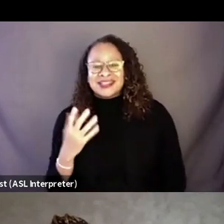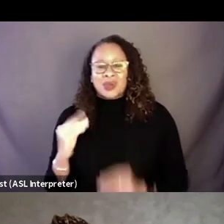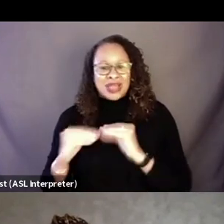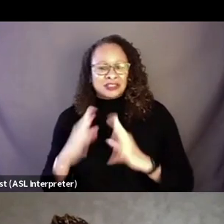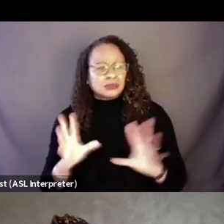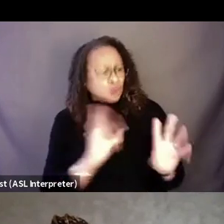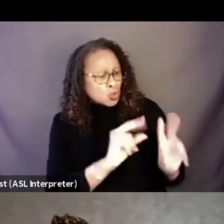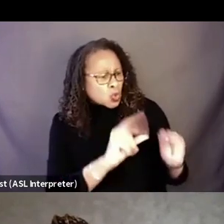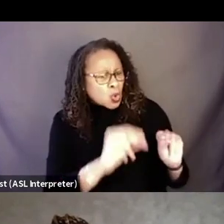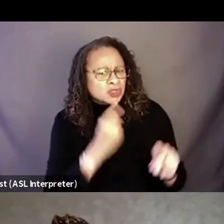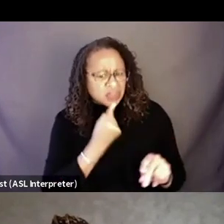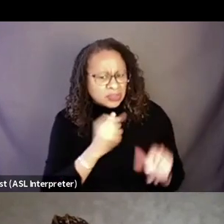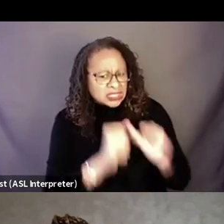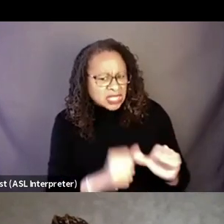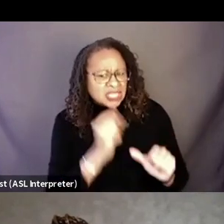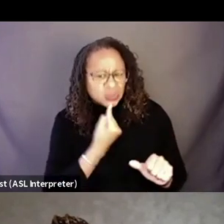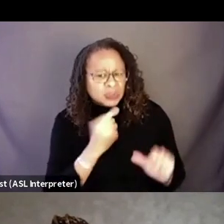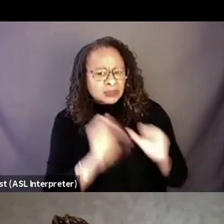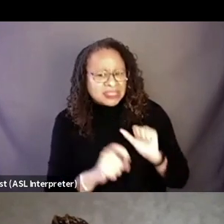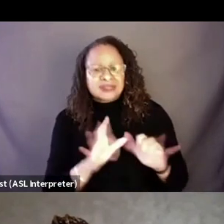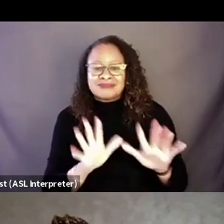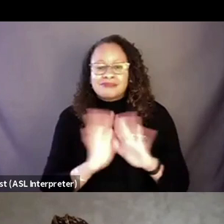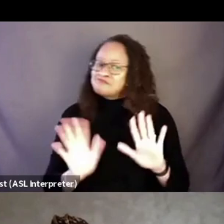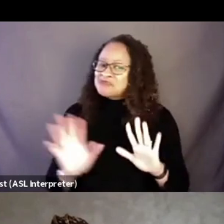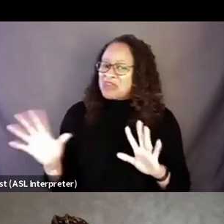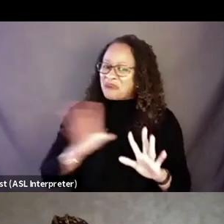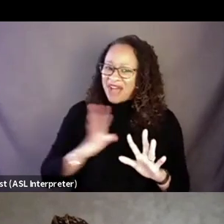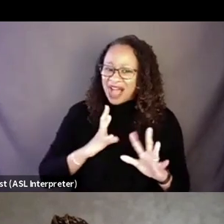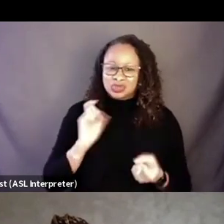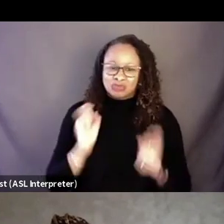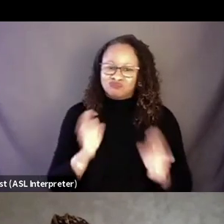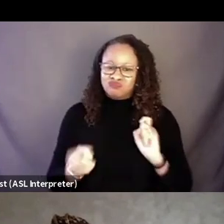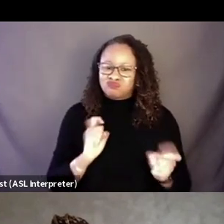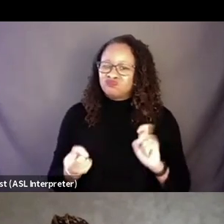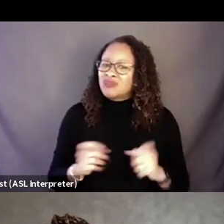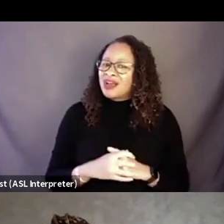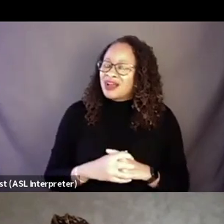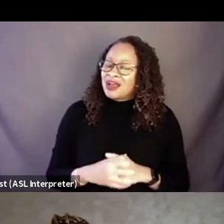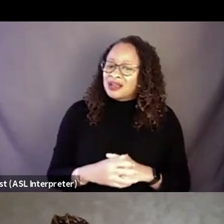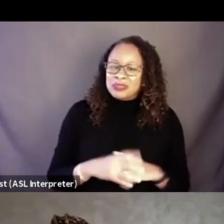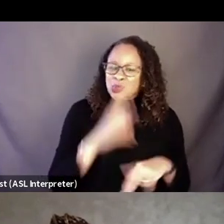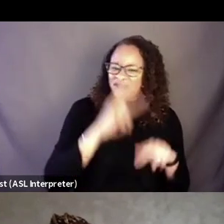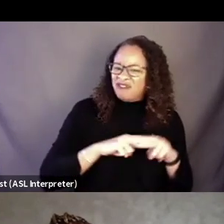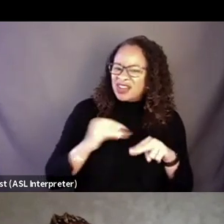And we need to keep it serious 'cause it was I think it always kind of caught people off guard